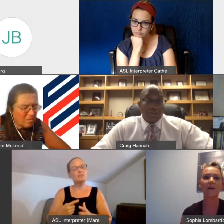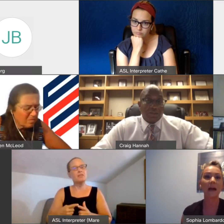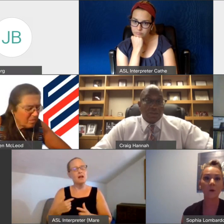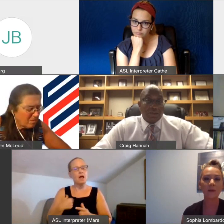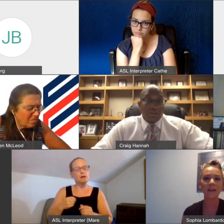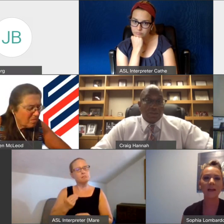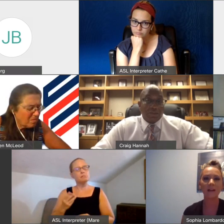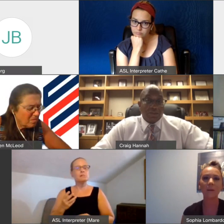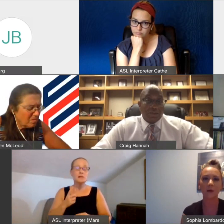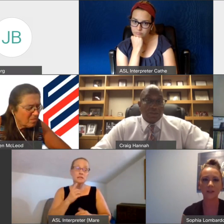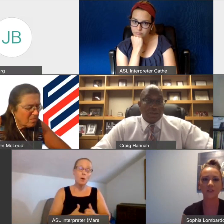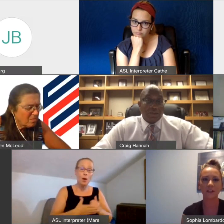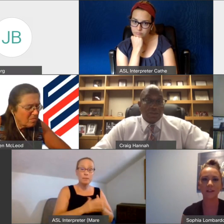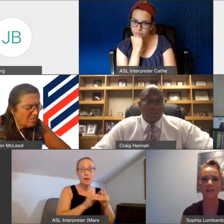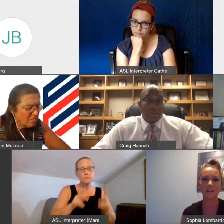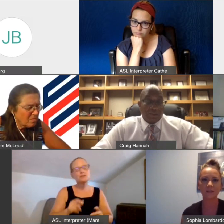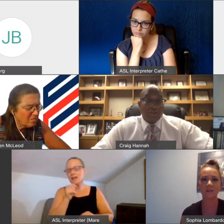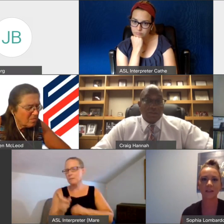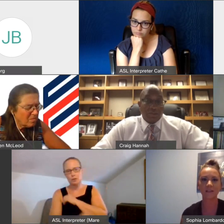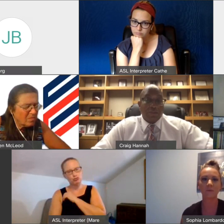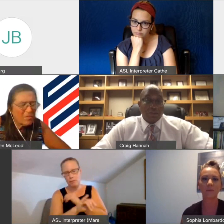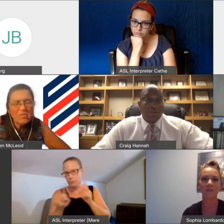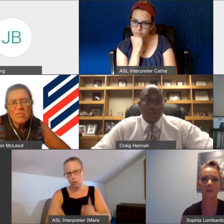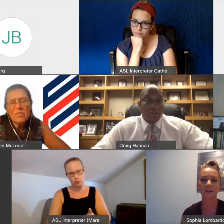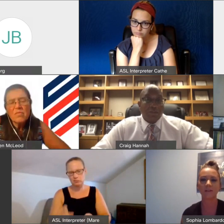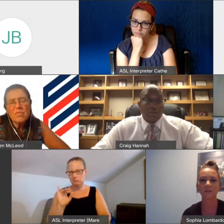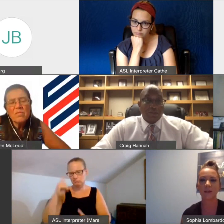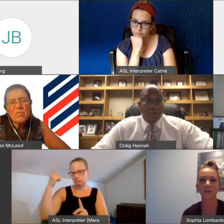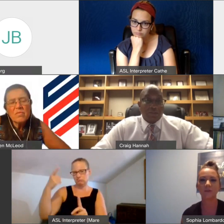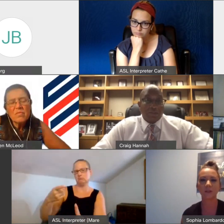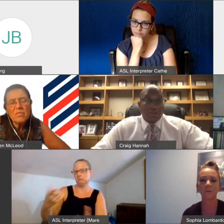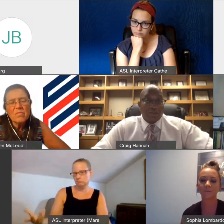it's about helping and not punishing and that's like what we try to do so.